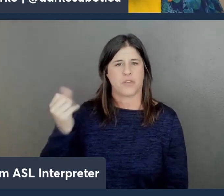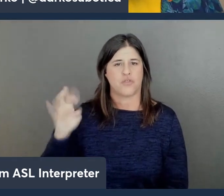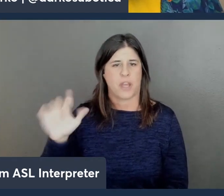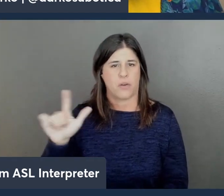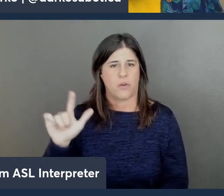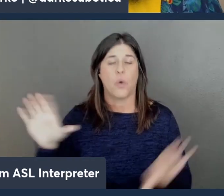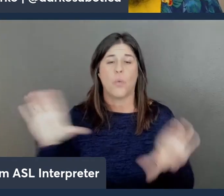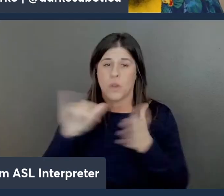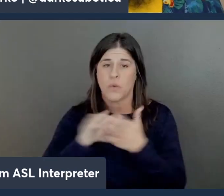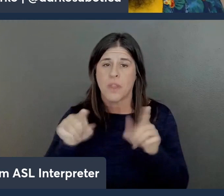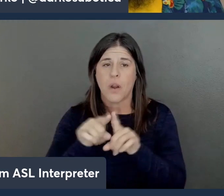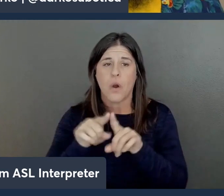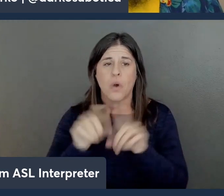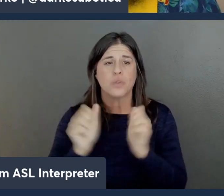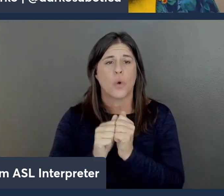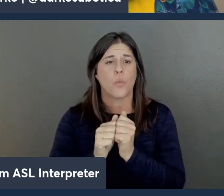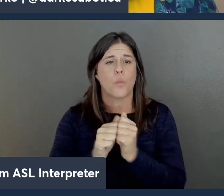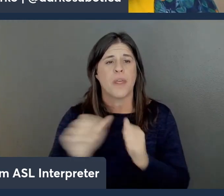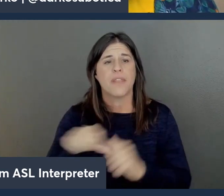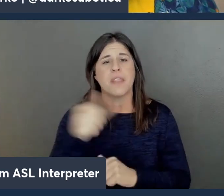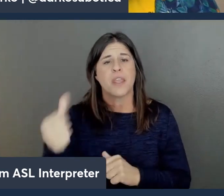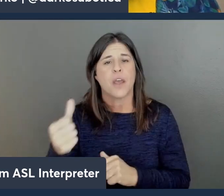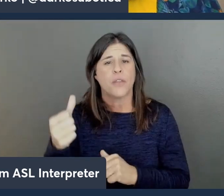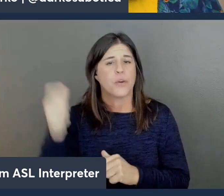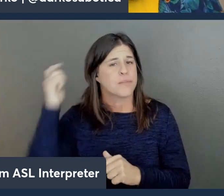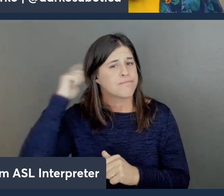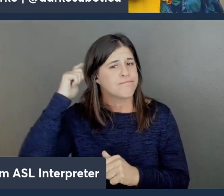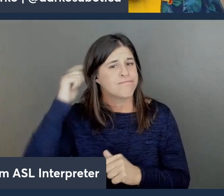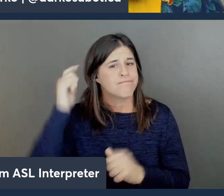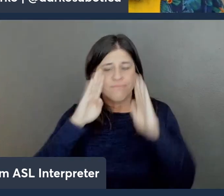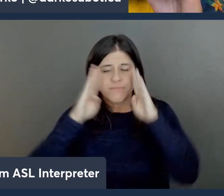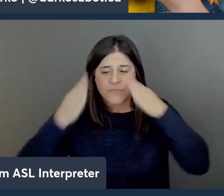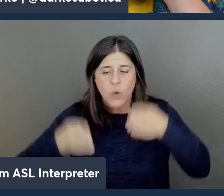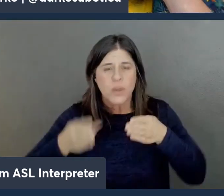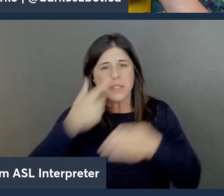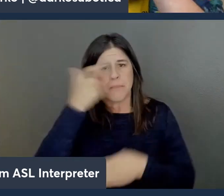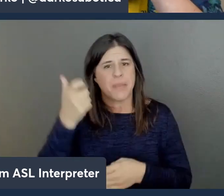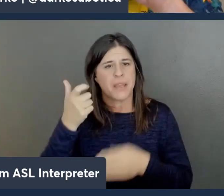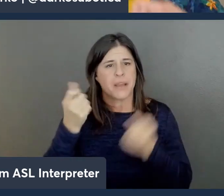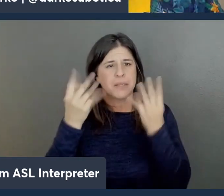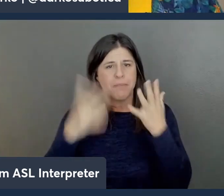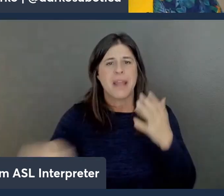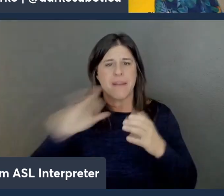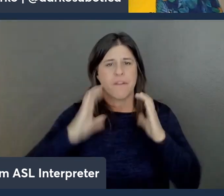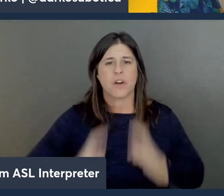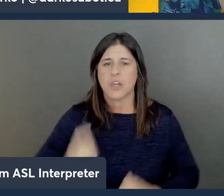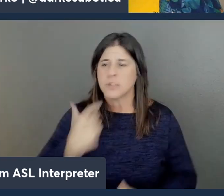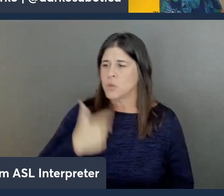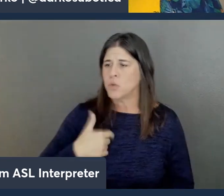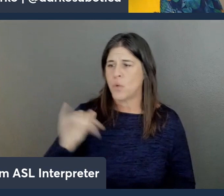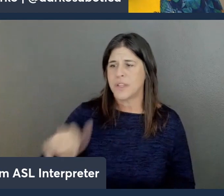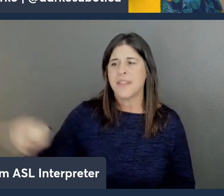with the security conscious focus here, because a lot of our customers have told us that, they really want to